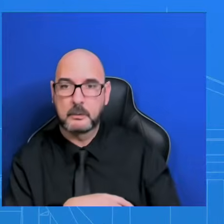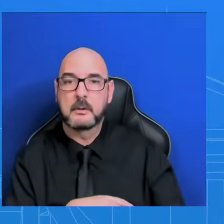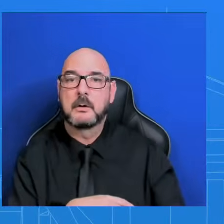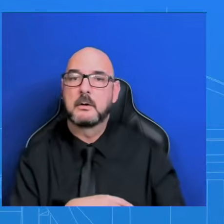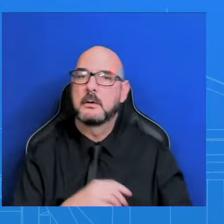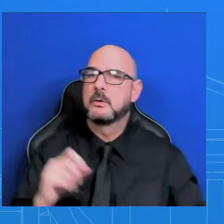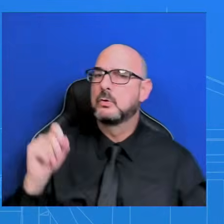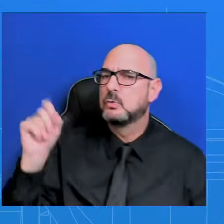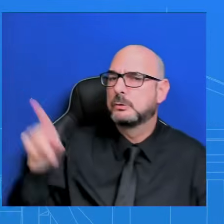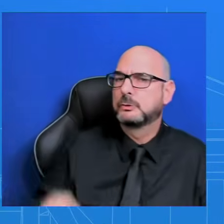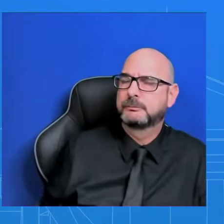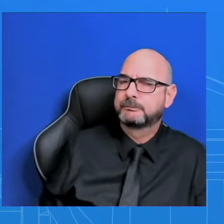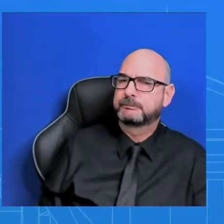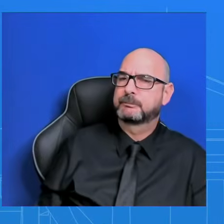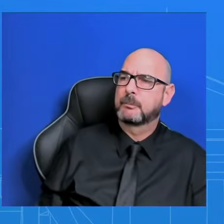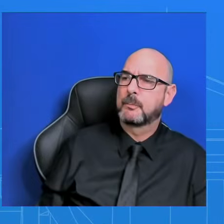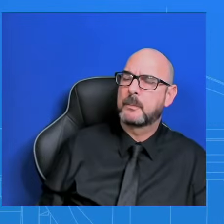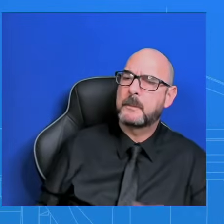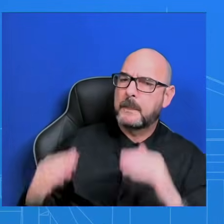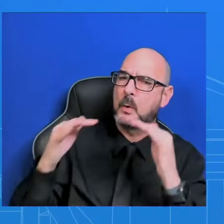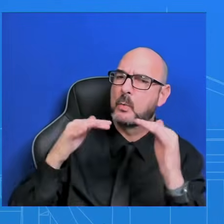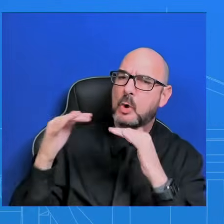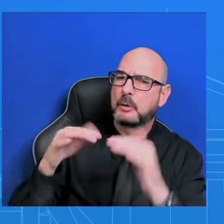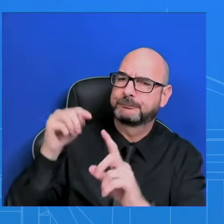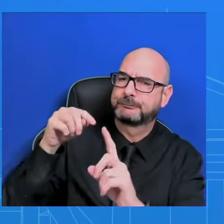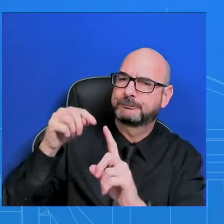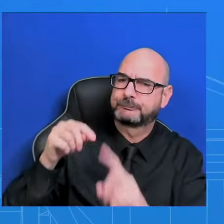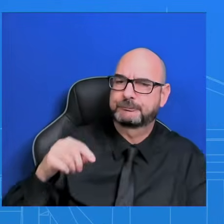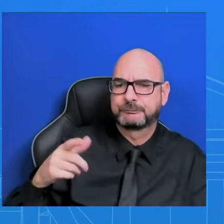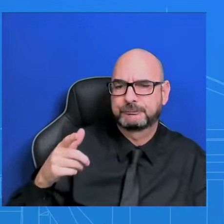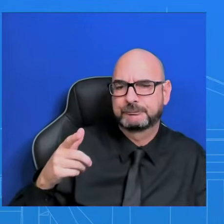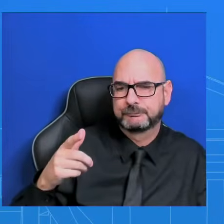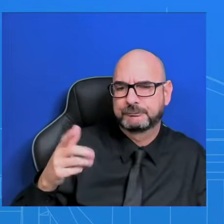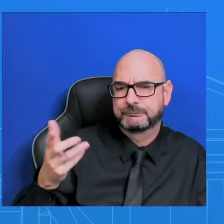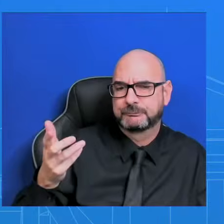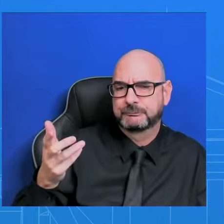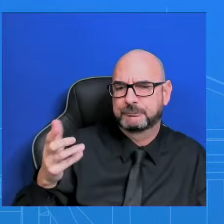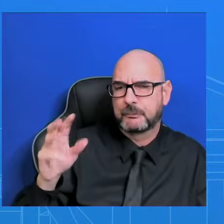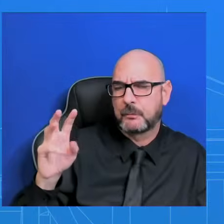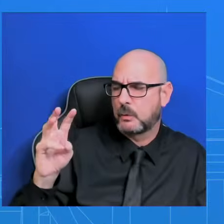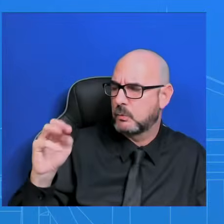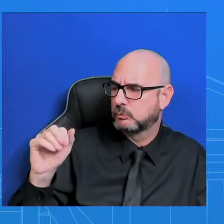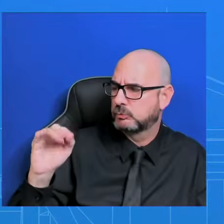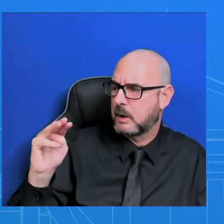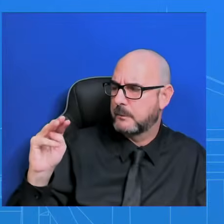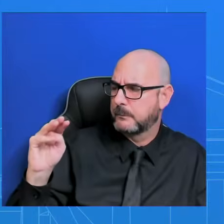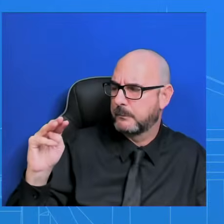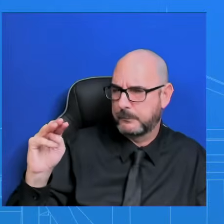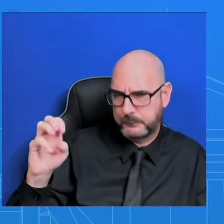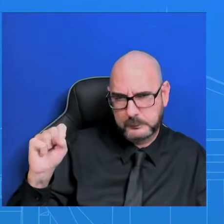and inadvertent war crimes. Can you say anything about -- Ms. Jean-Pierre: I -- The Press: -- what you're parsing is that --